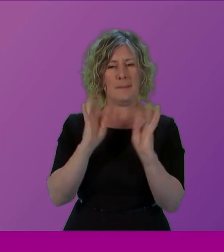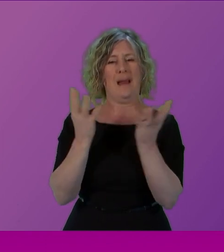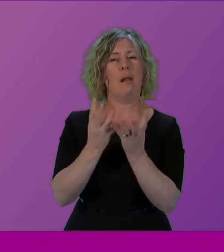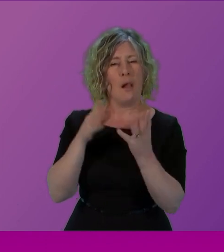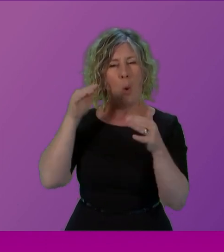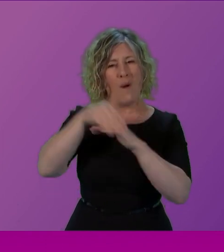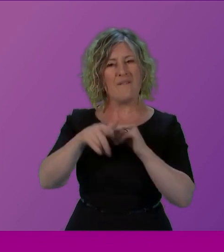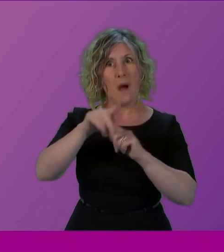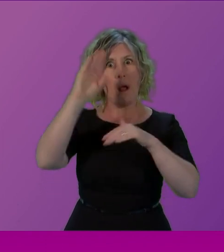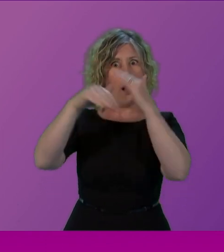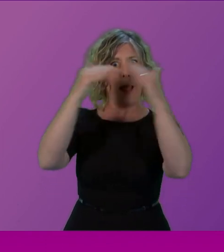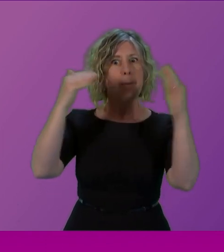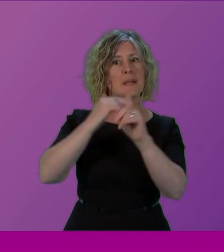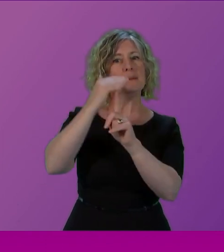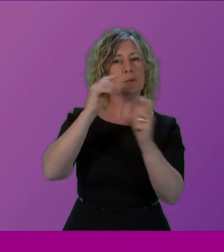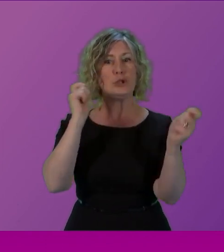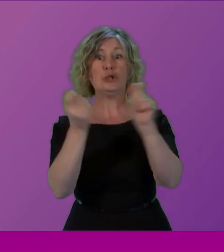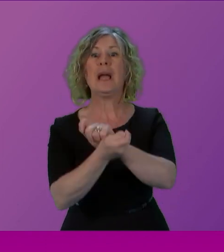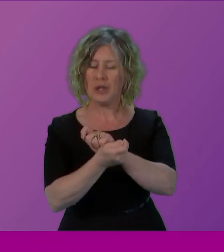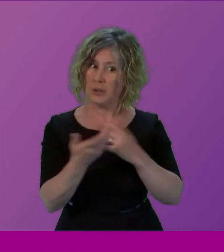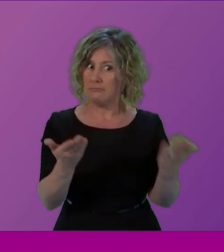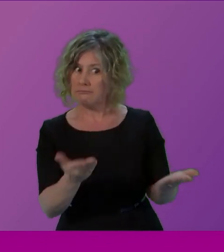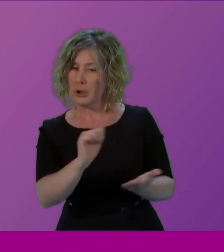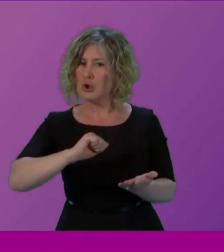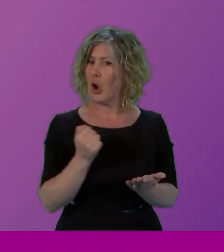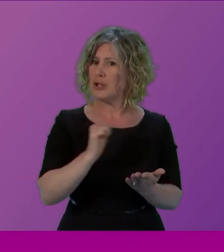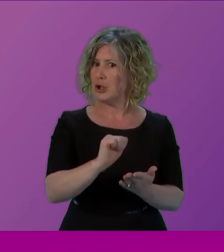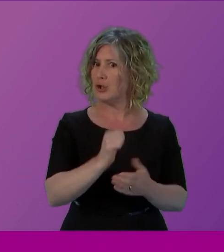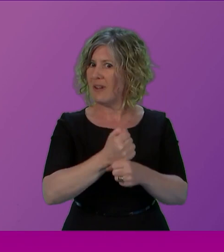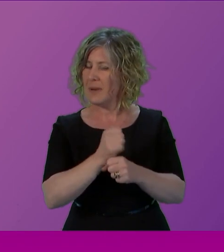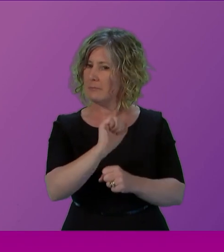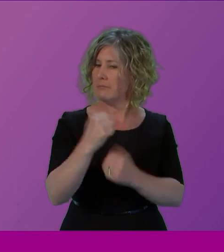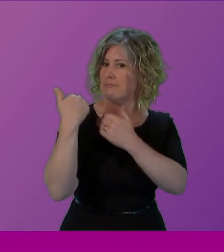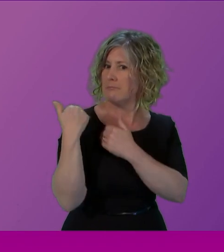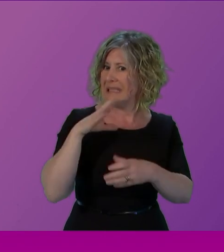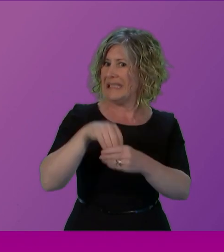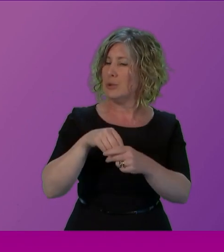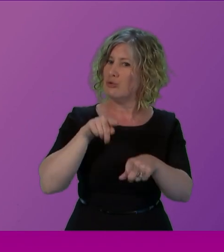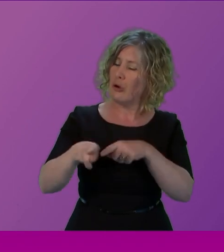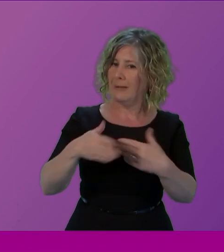Scotland plays a leading role in tackling the global climate emergency.